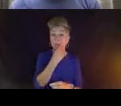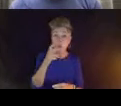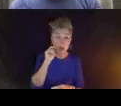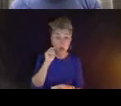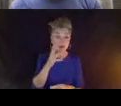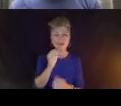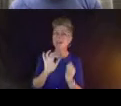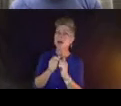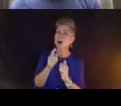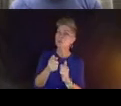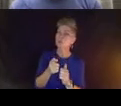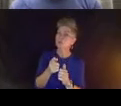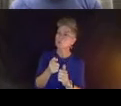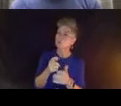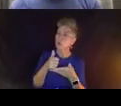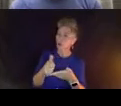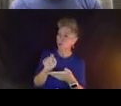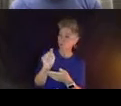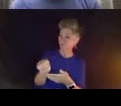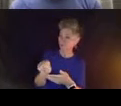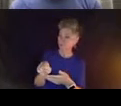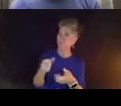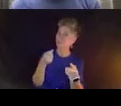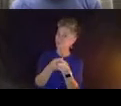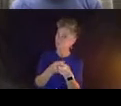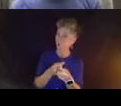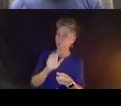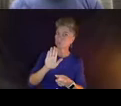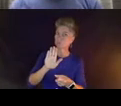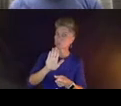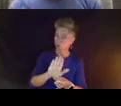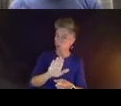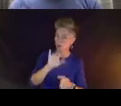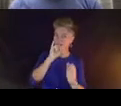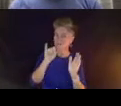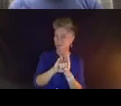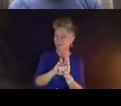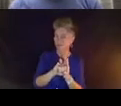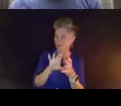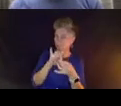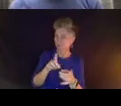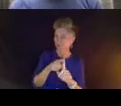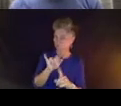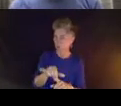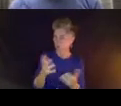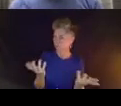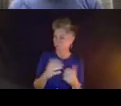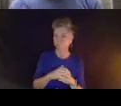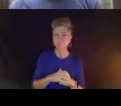to affirm your identity in that regard? And then I really want you to consider the discussion